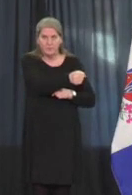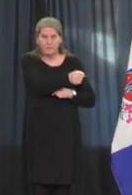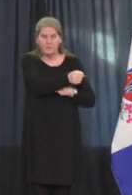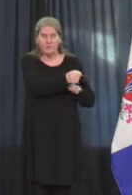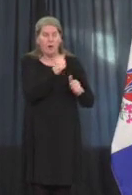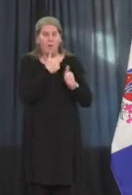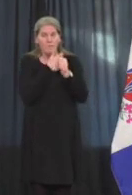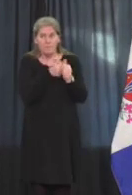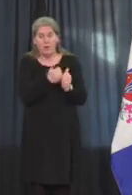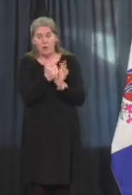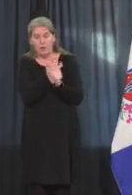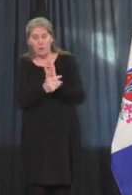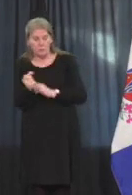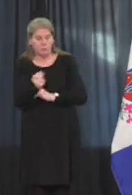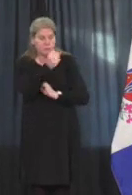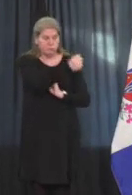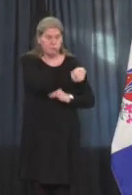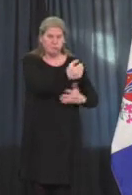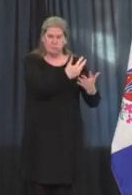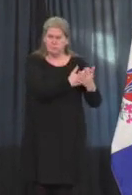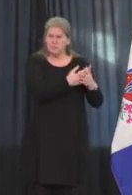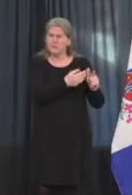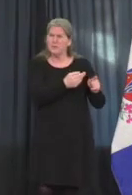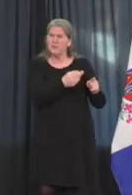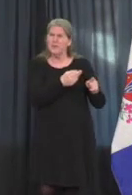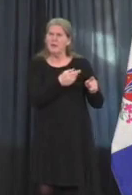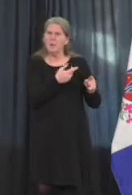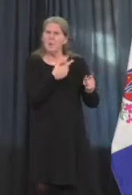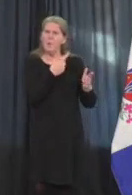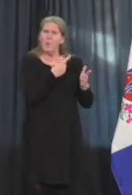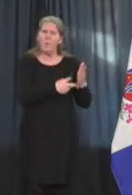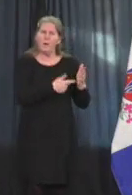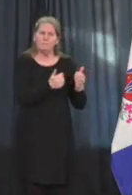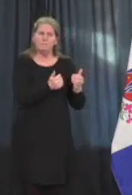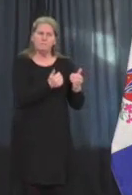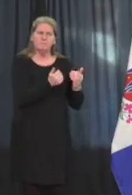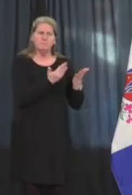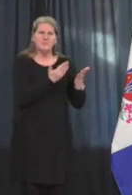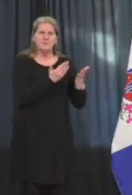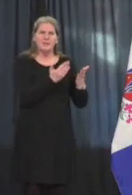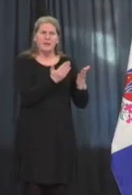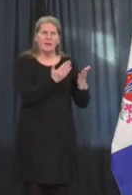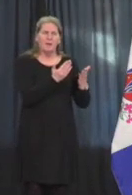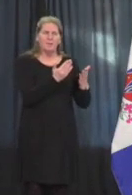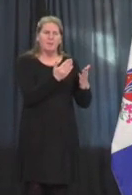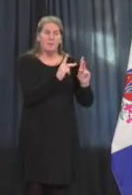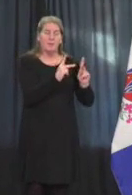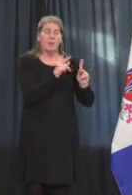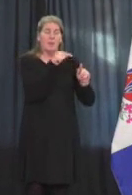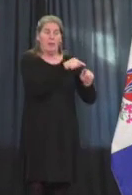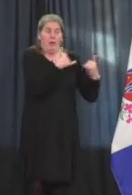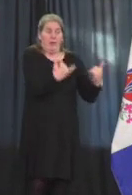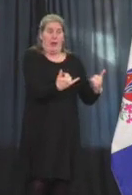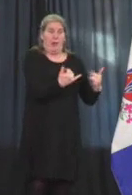THE ENFORCEMENT RULES, I GUESS WHAT PROVISIONS ARE IN PLACE FOR THE PEOPLE CURRENTLY AT THE CORRECTIONAL CENTRE, THE PRISONERS?